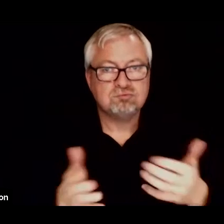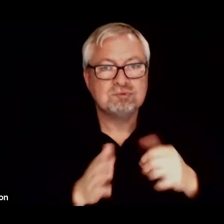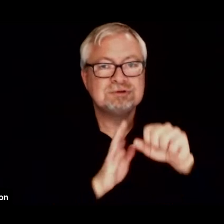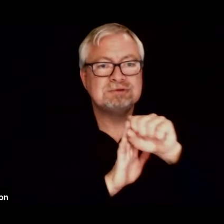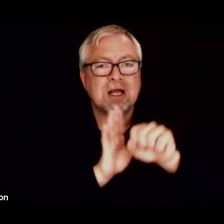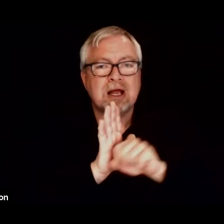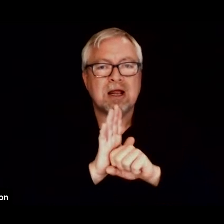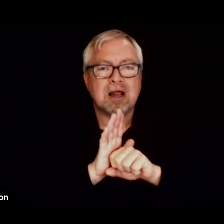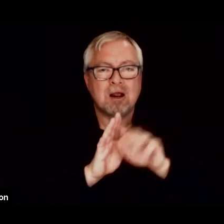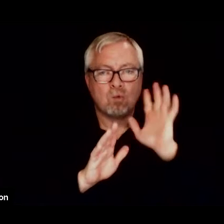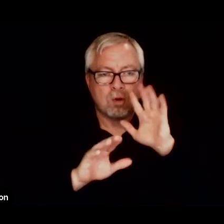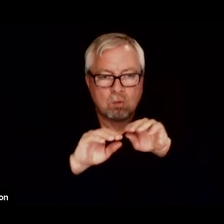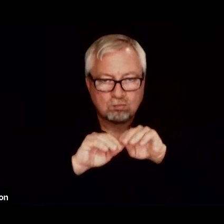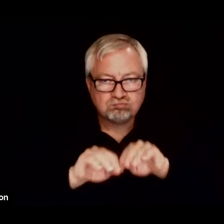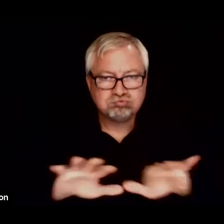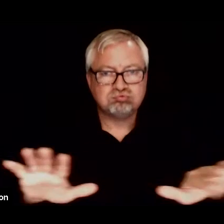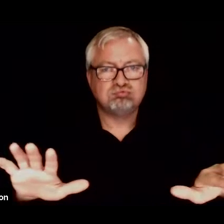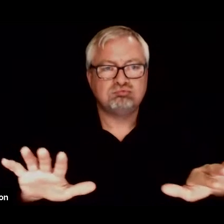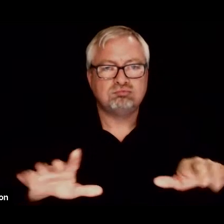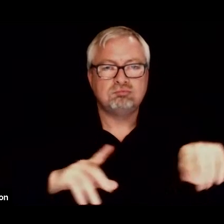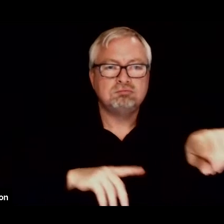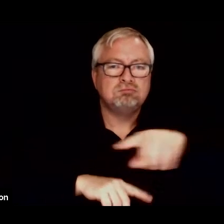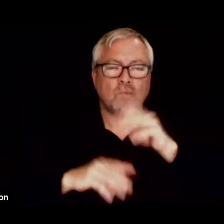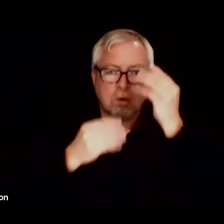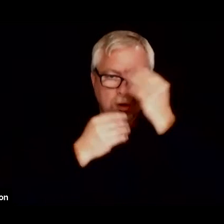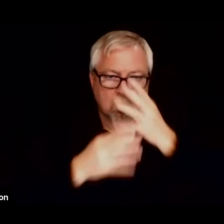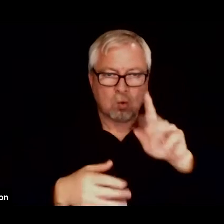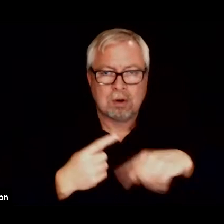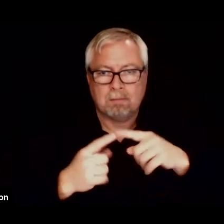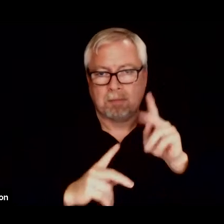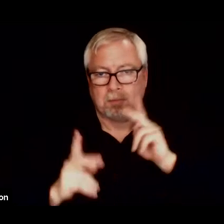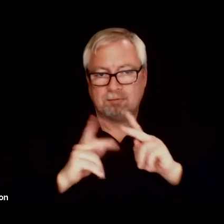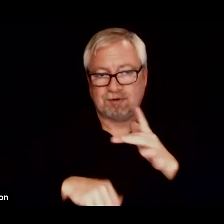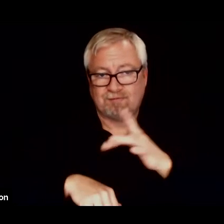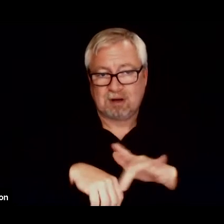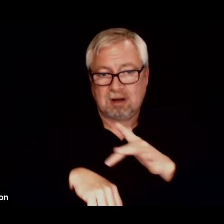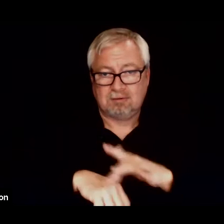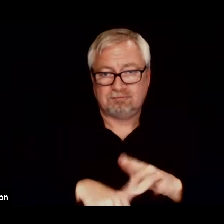will be available for you to take well much more coming up on our evening newscast the